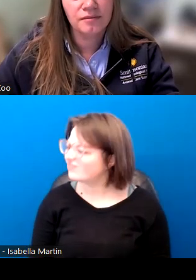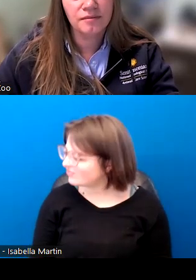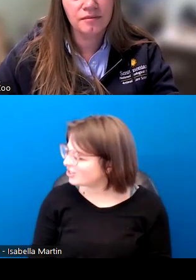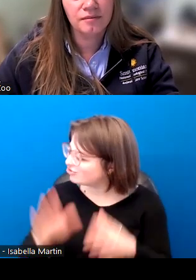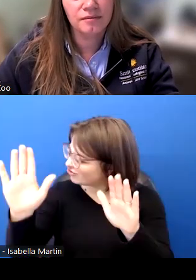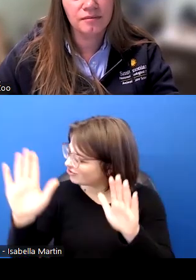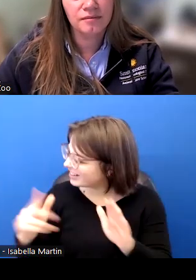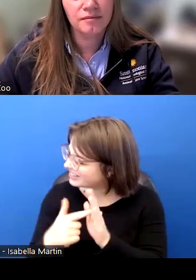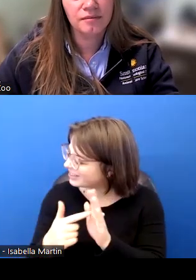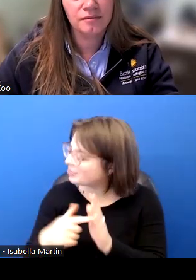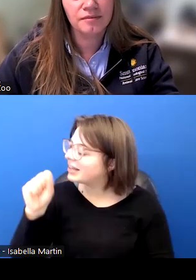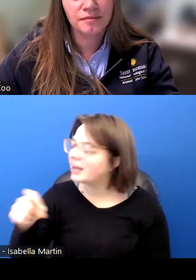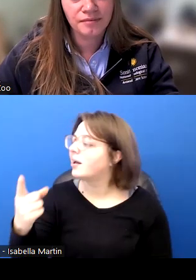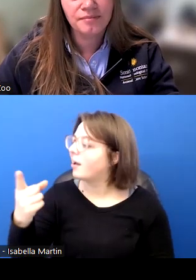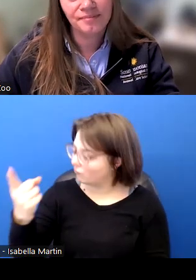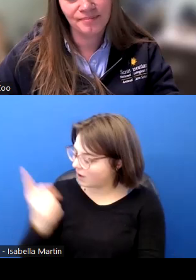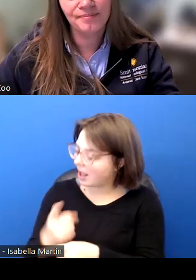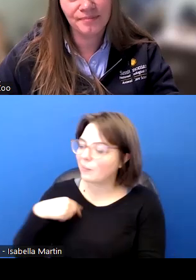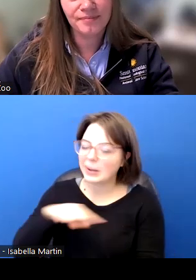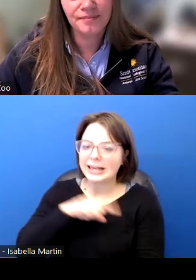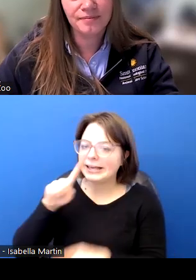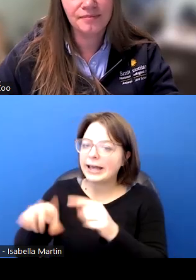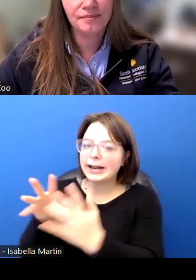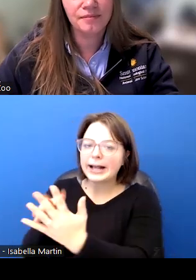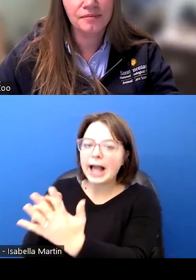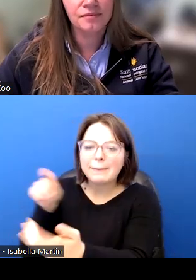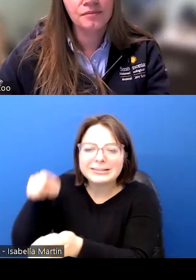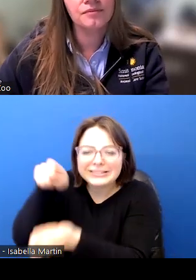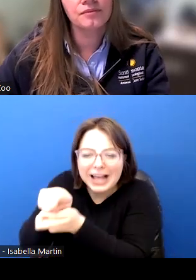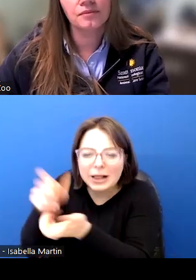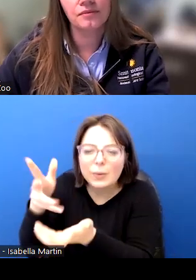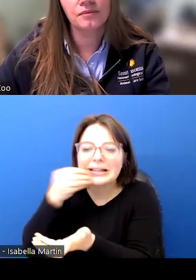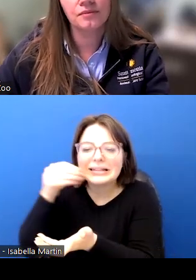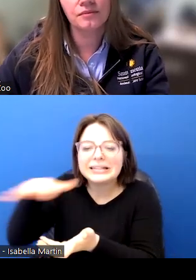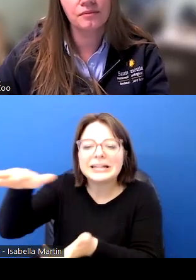replicate what they're eating in the wild. This is a good example of us providing